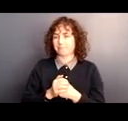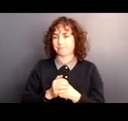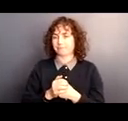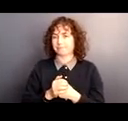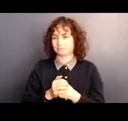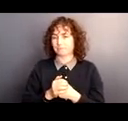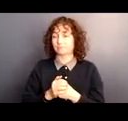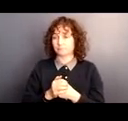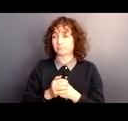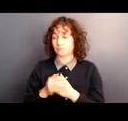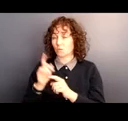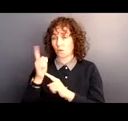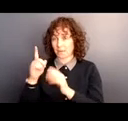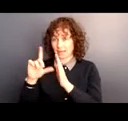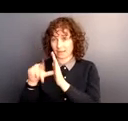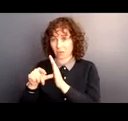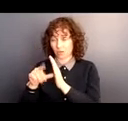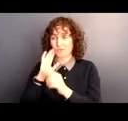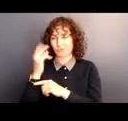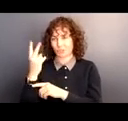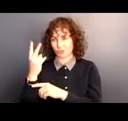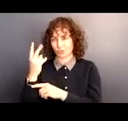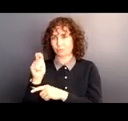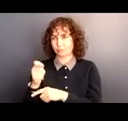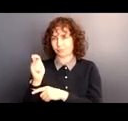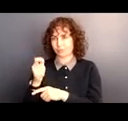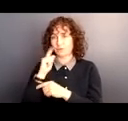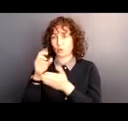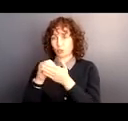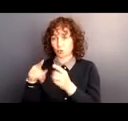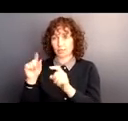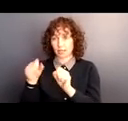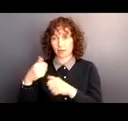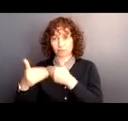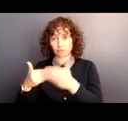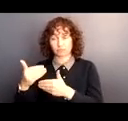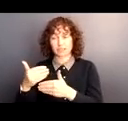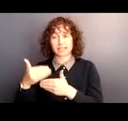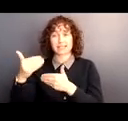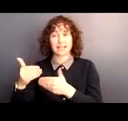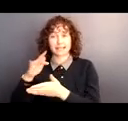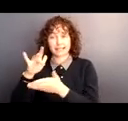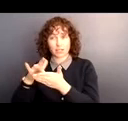One minute later, two soft tones signal students to move to their next center or activity.